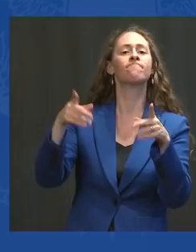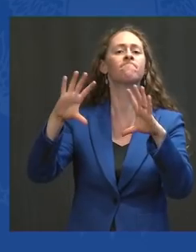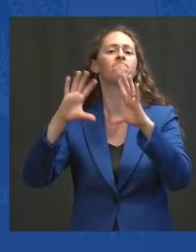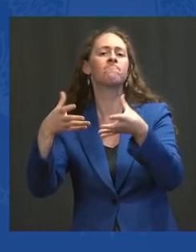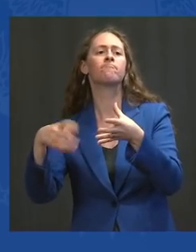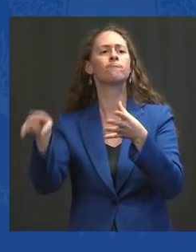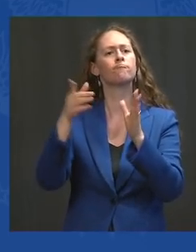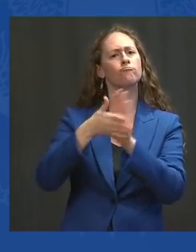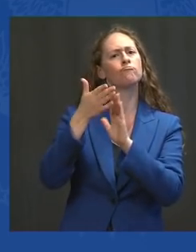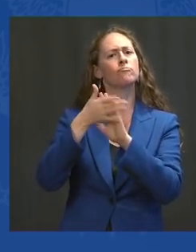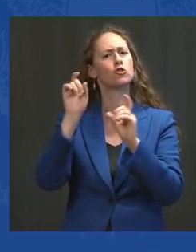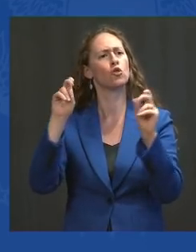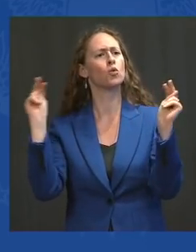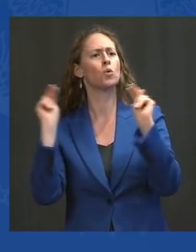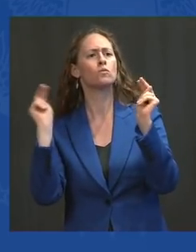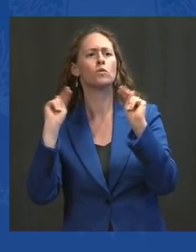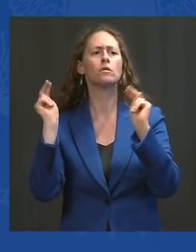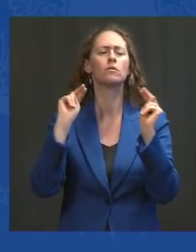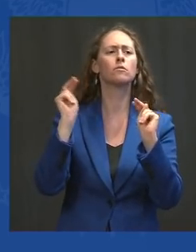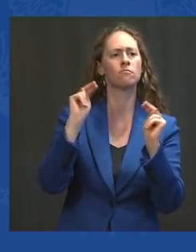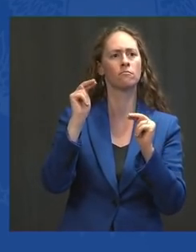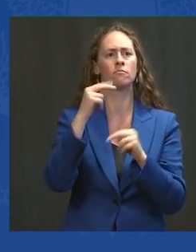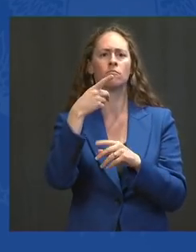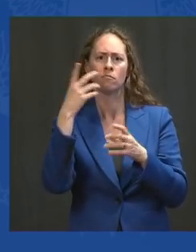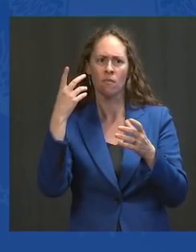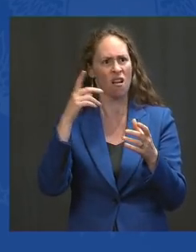and partisan actors who work for political parties.